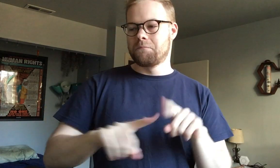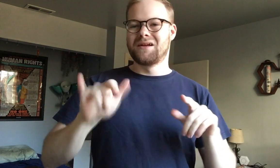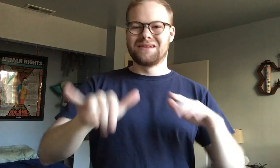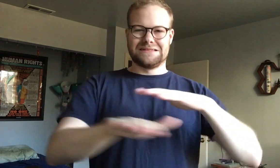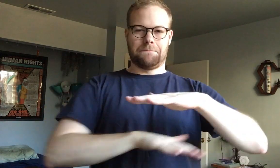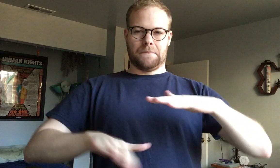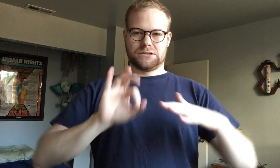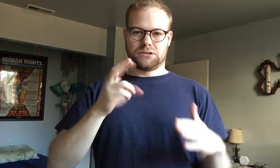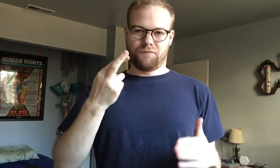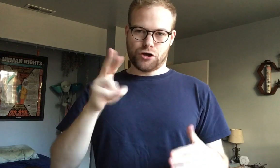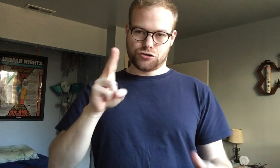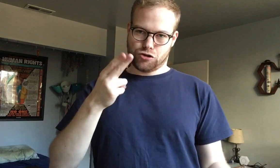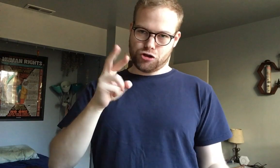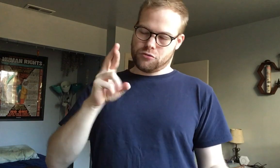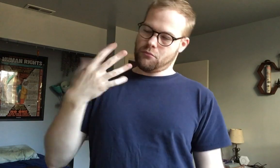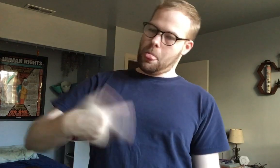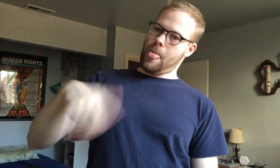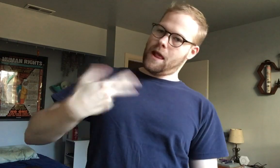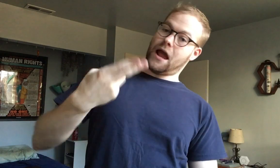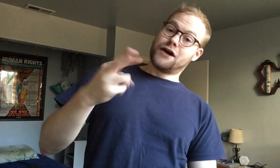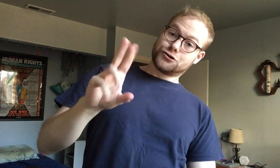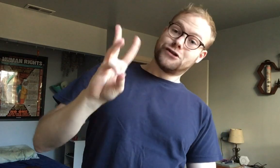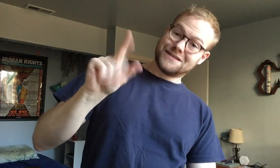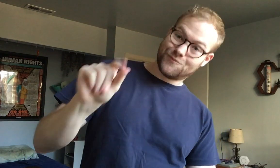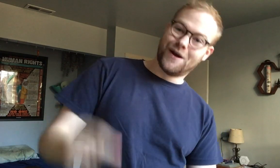But that’s the basics of *stumbles* HR-HR—HR 620.